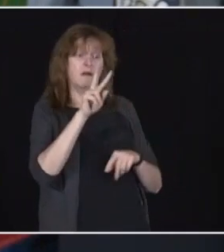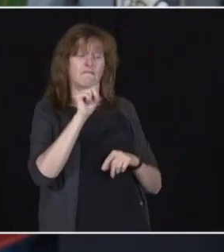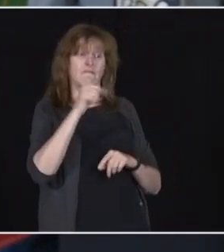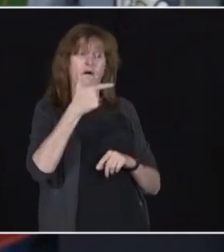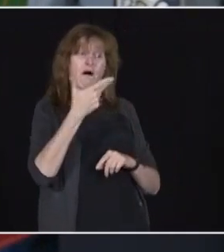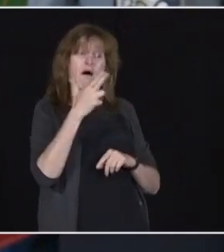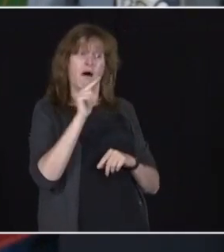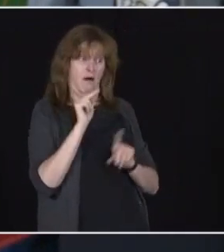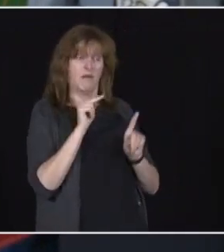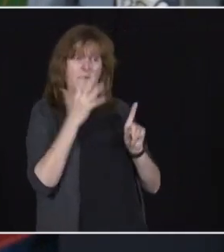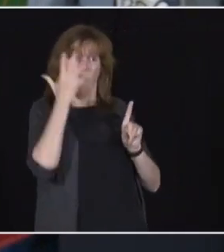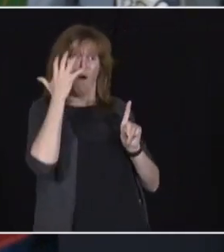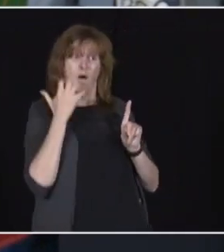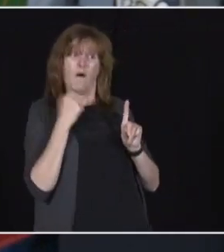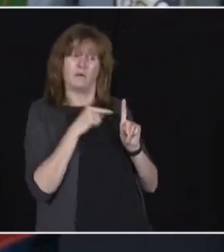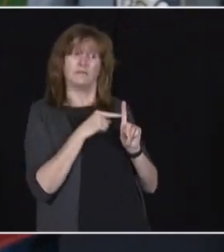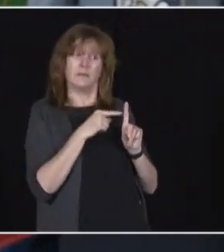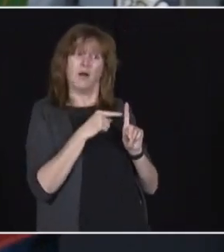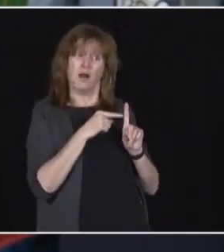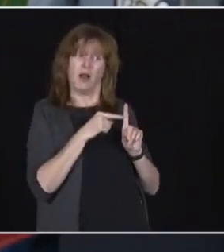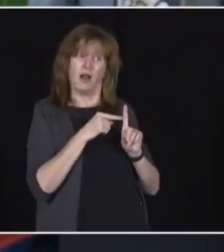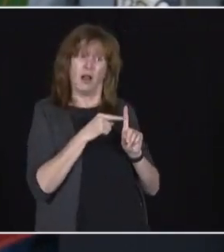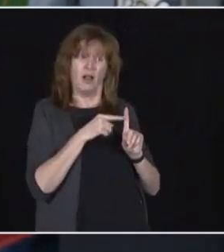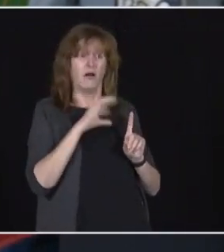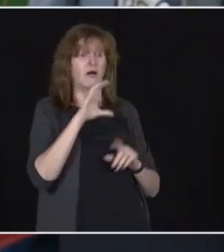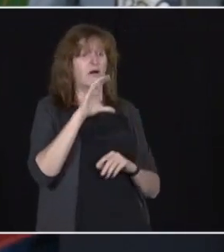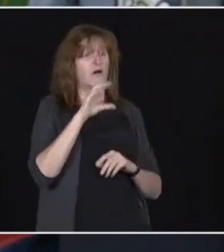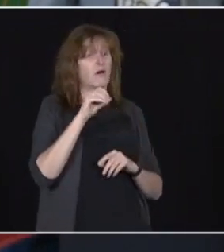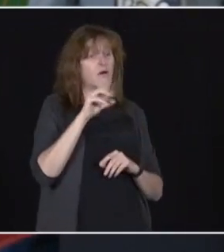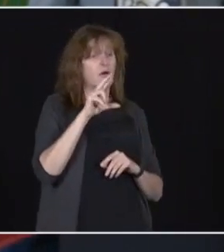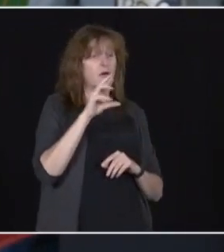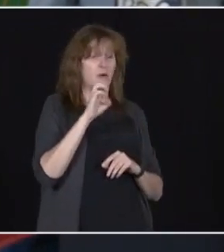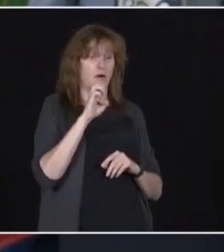day. The family